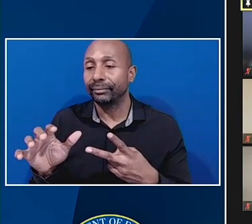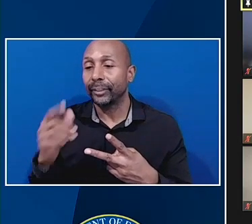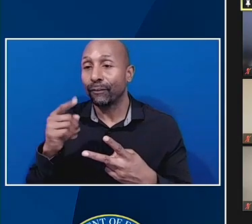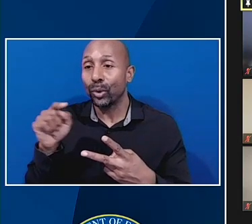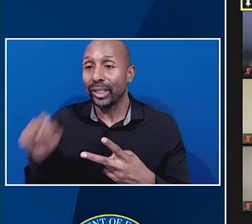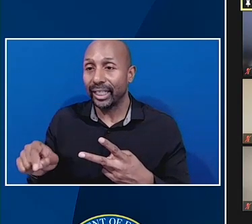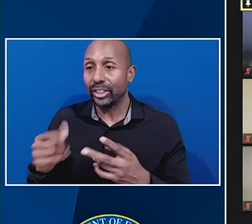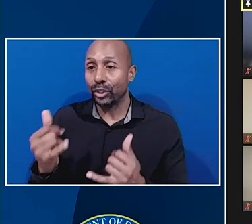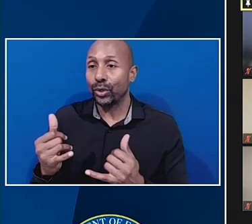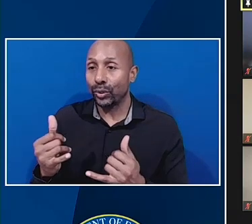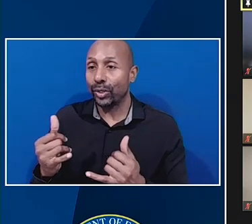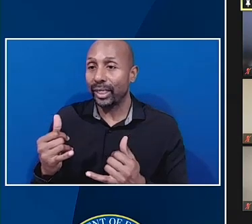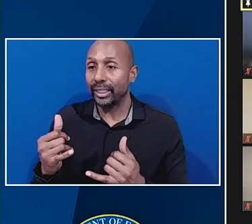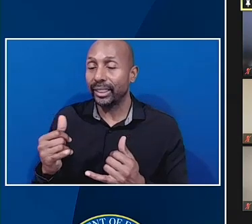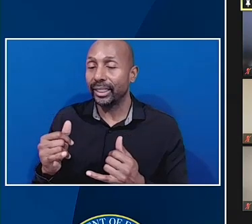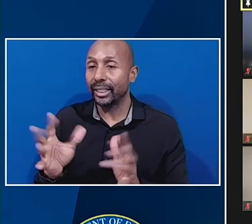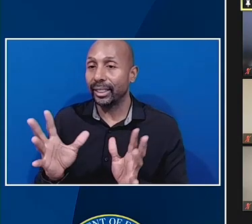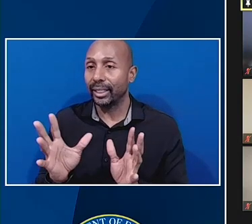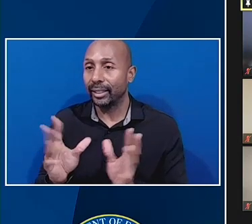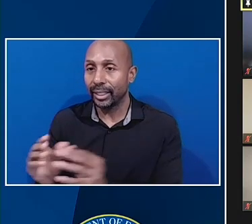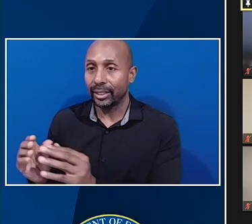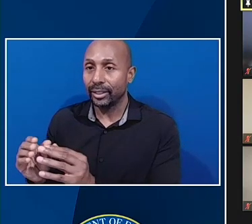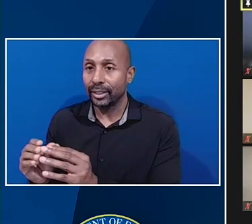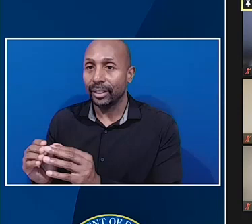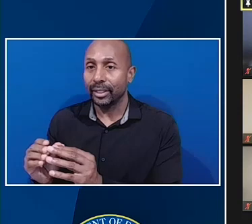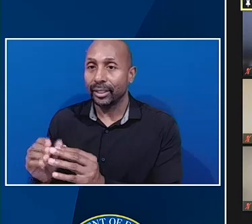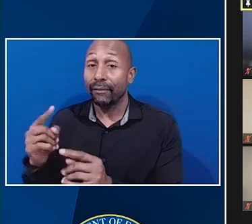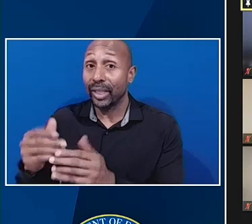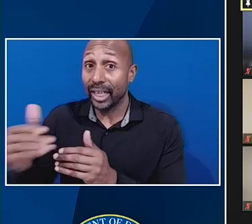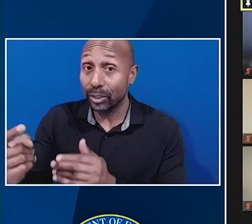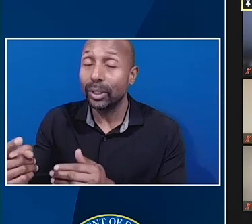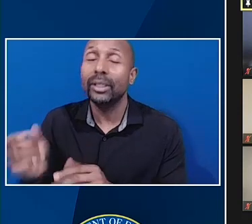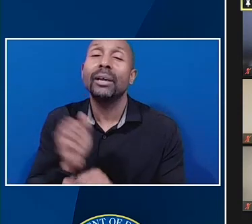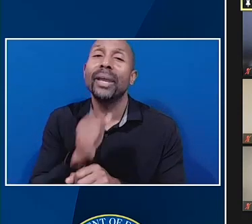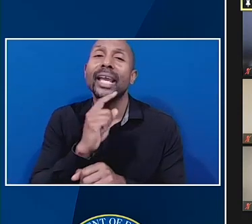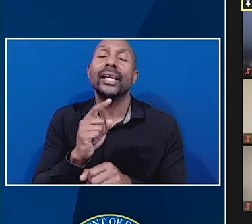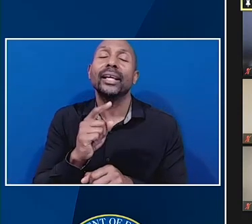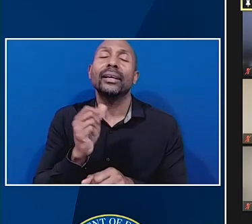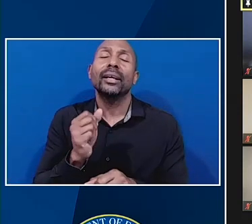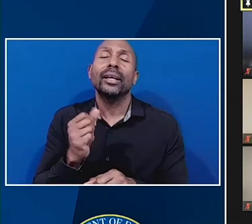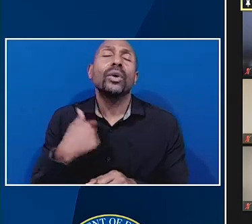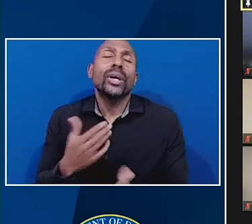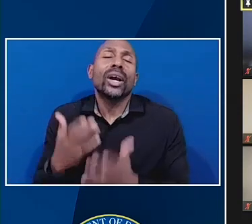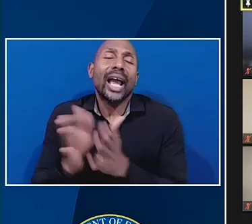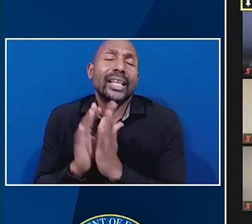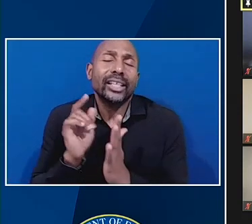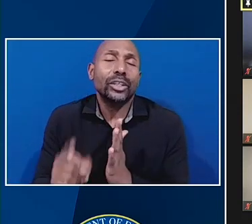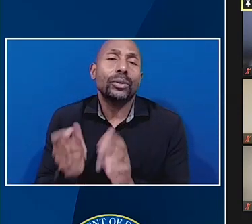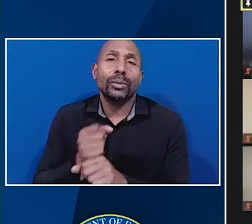going to ask that you make your proposals comprehensive, as opposed to individual